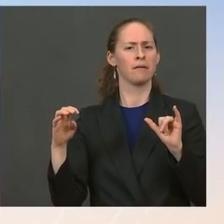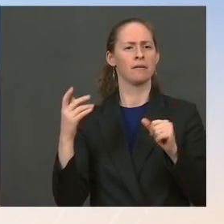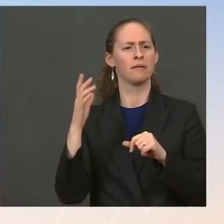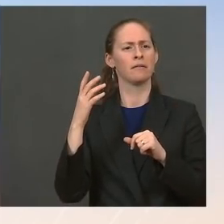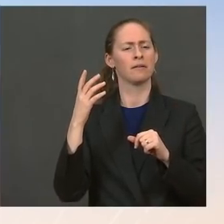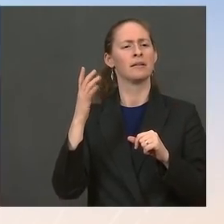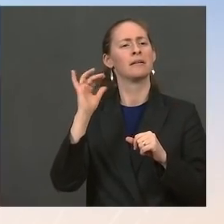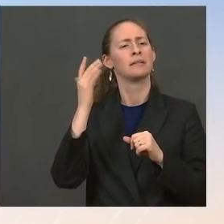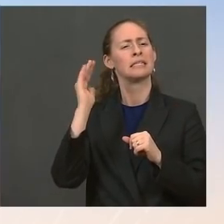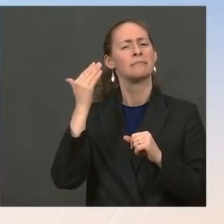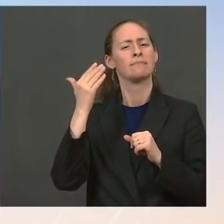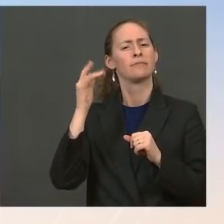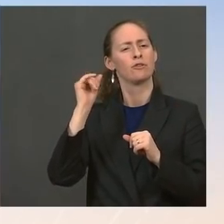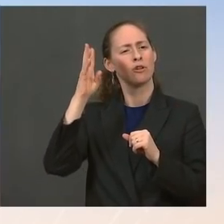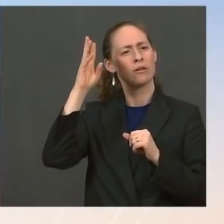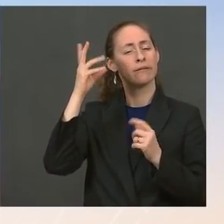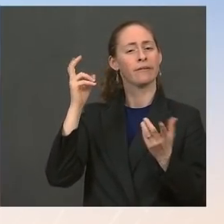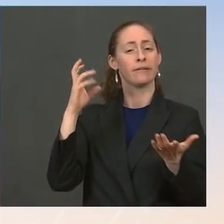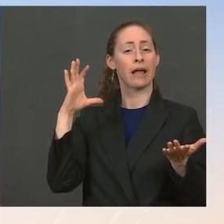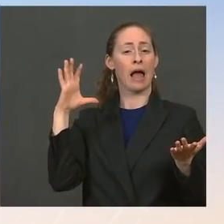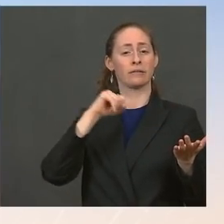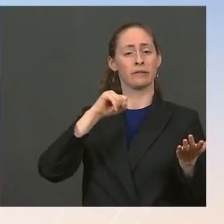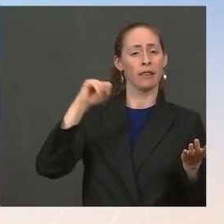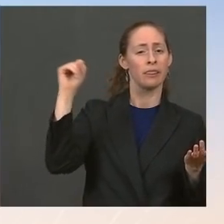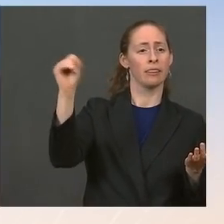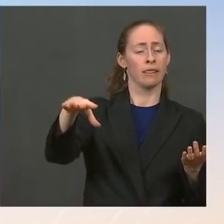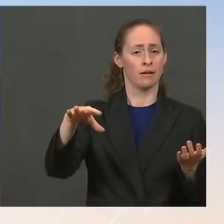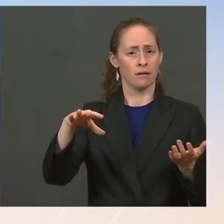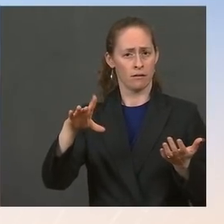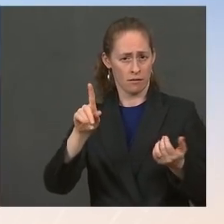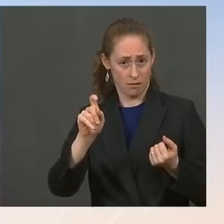I also take the point that you guys think that they're not experienced at,